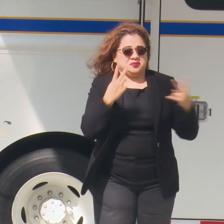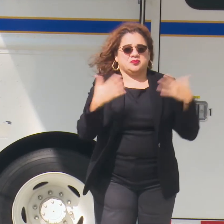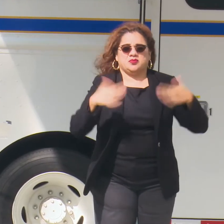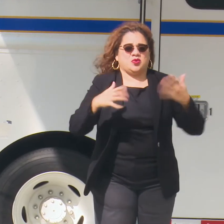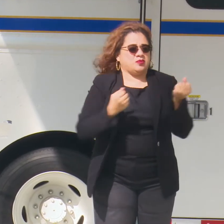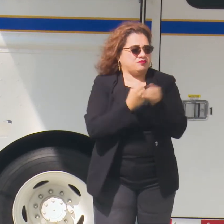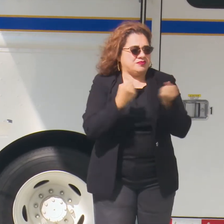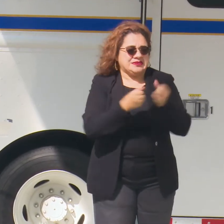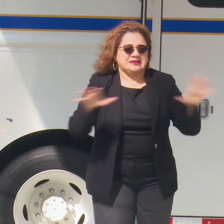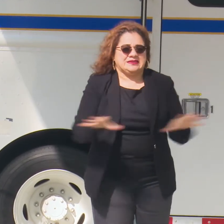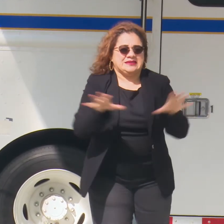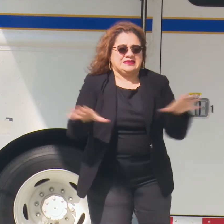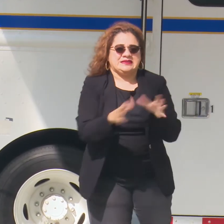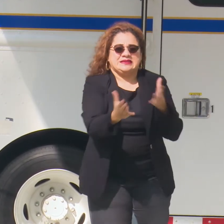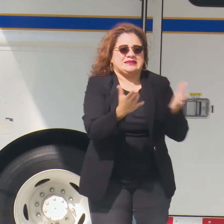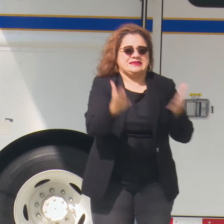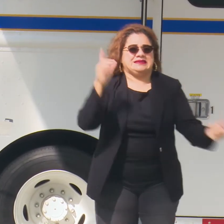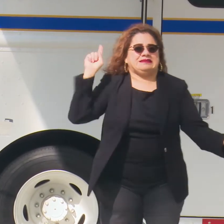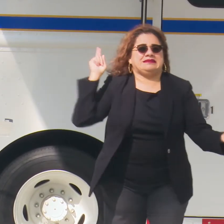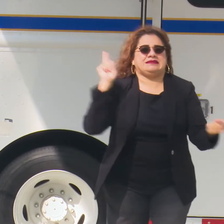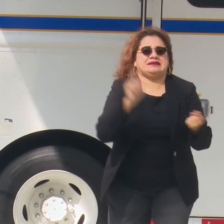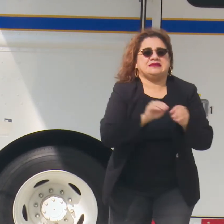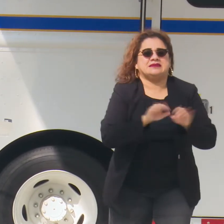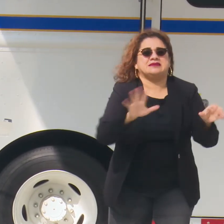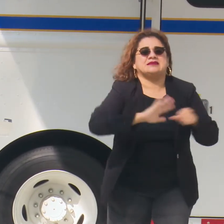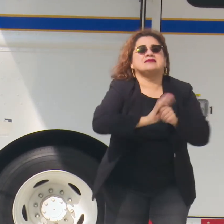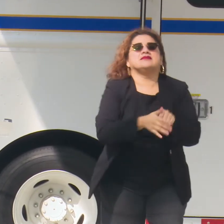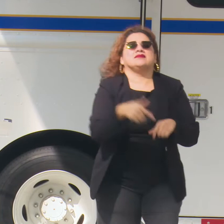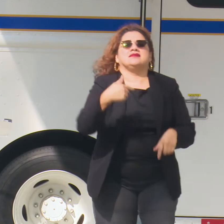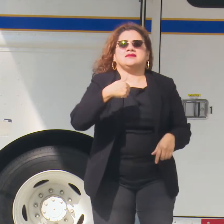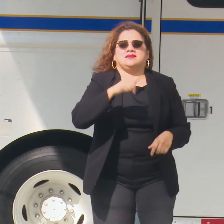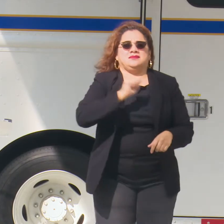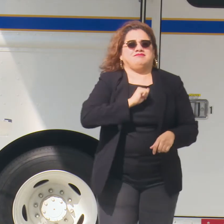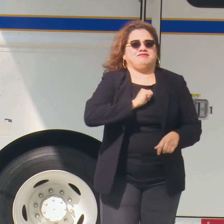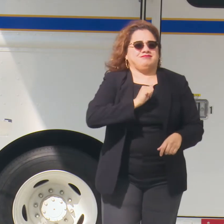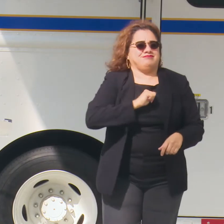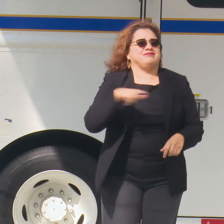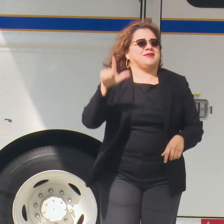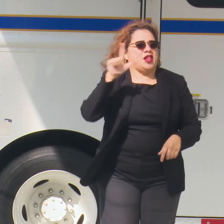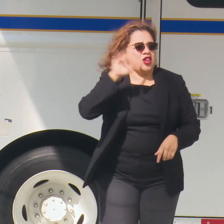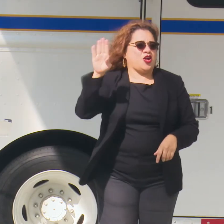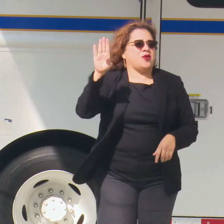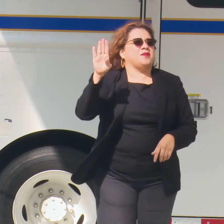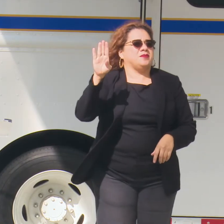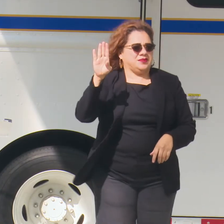I'm senator Lena Gonzalez. Of course my hometown is Long Beach. That's where I represent. I also represent southeast Los Angeles,